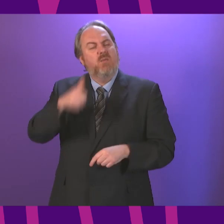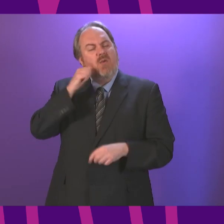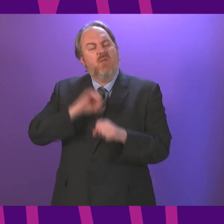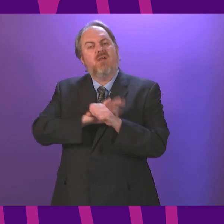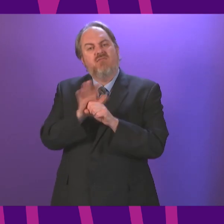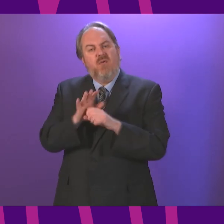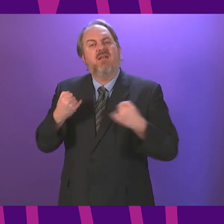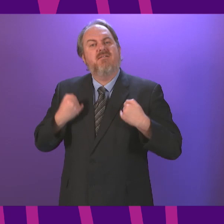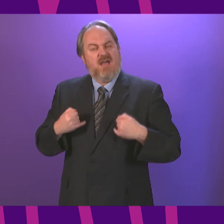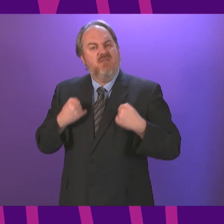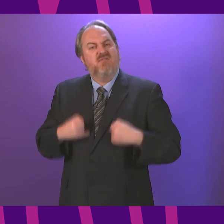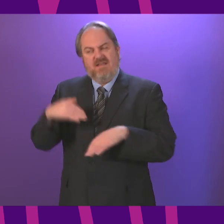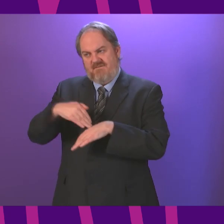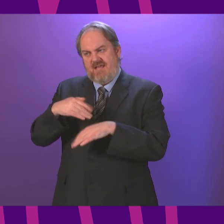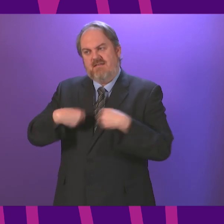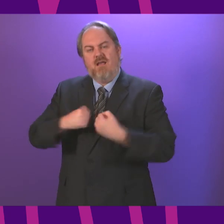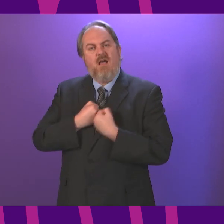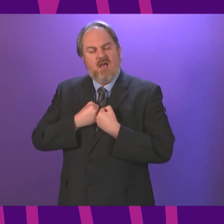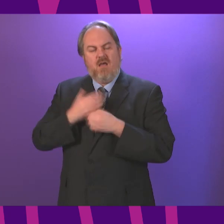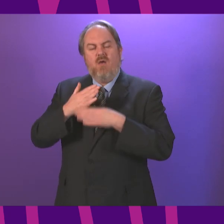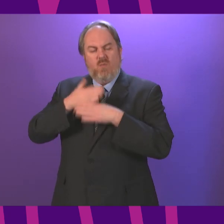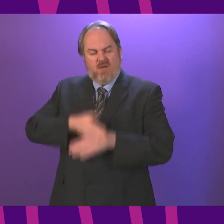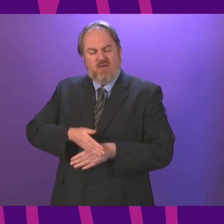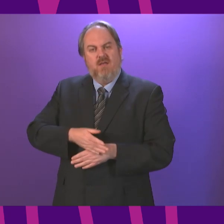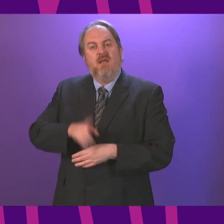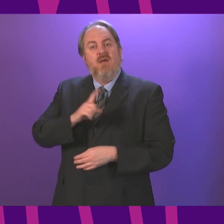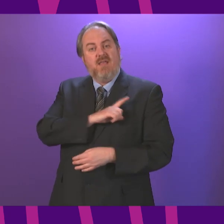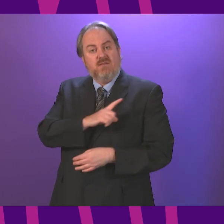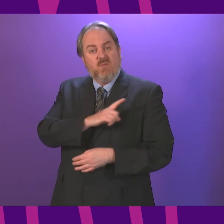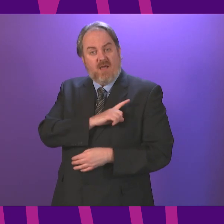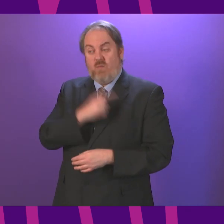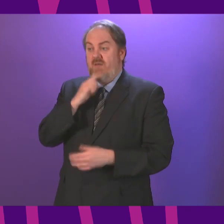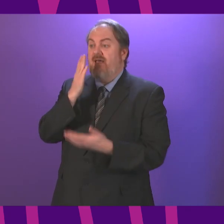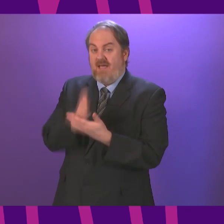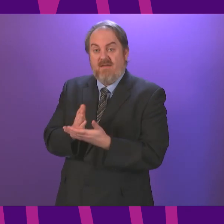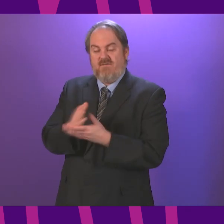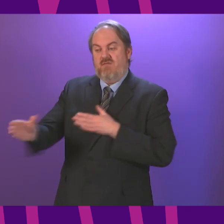are investing in, and not just talking about, recruiting more teachers—we have recruited